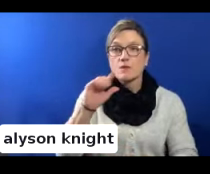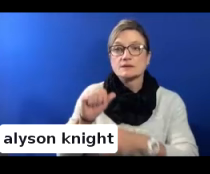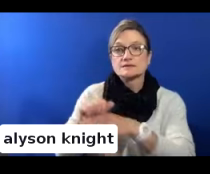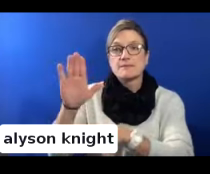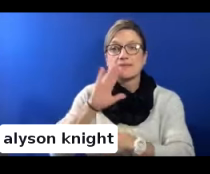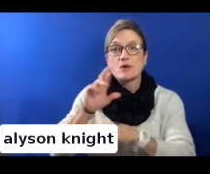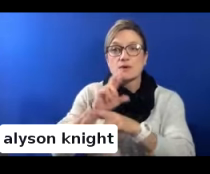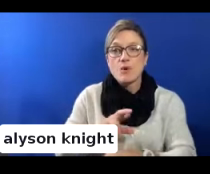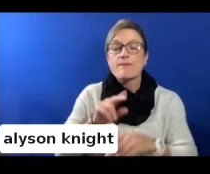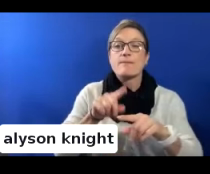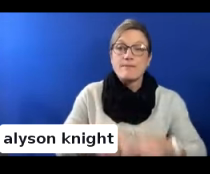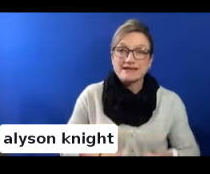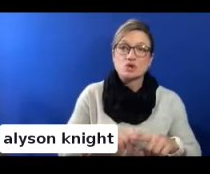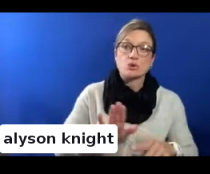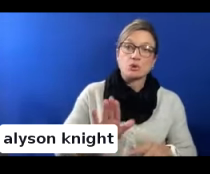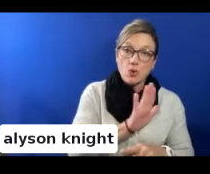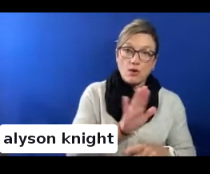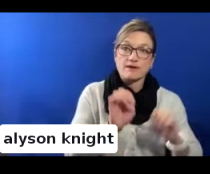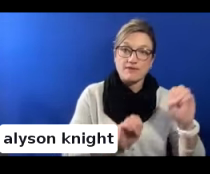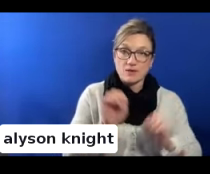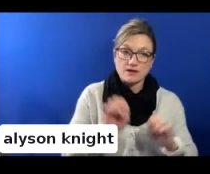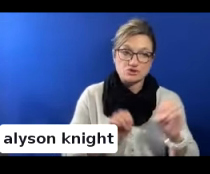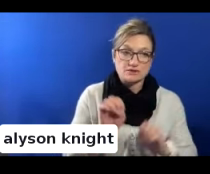based on your evaluation to ACL.